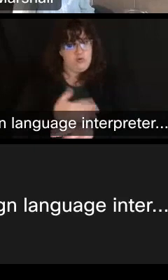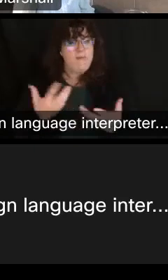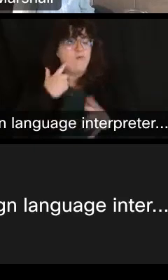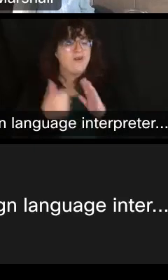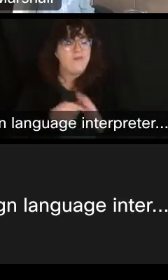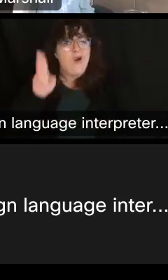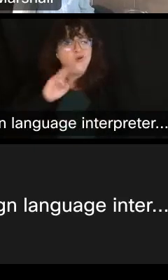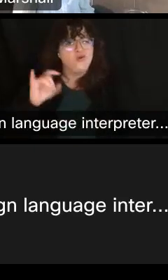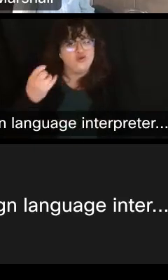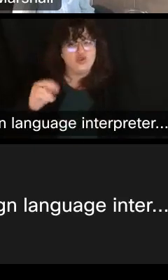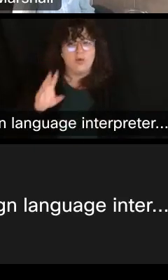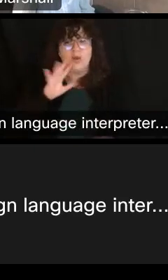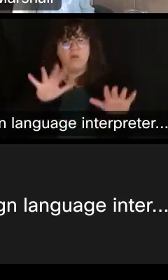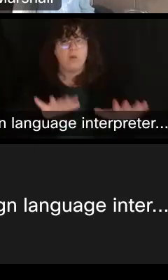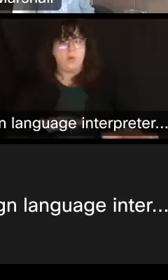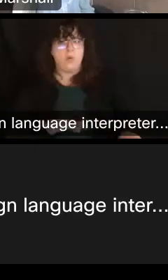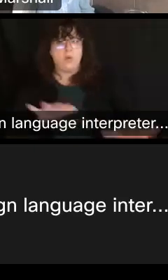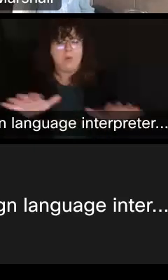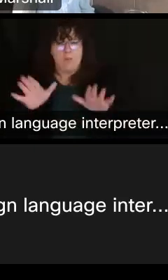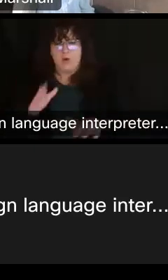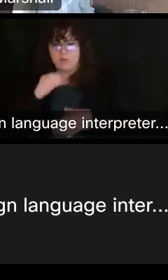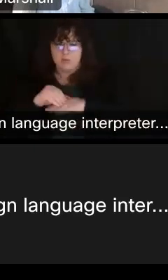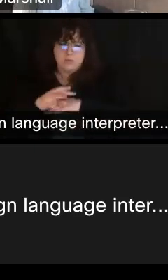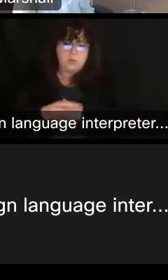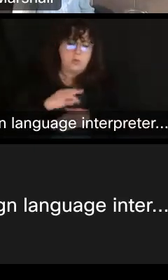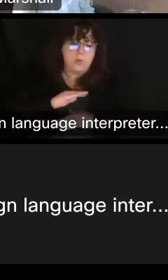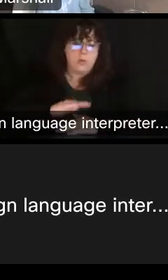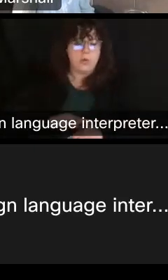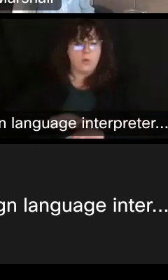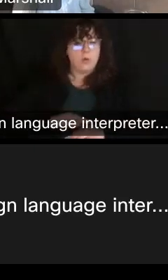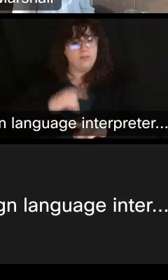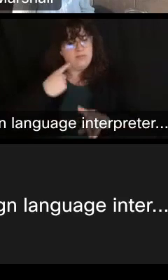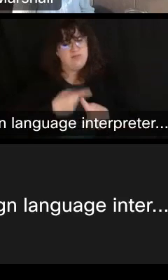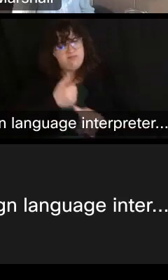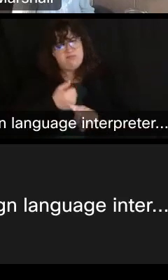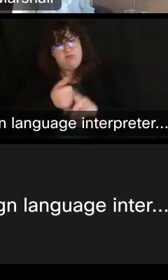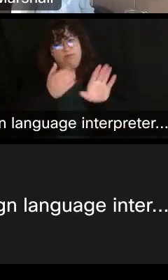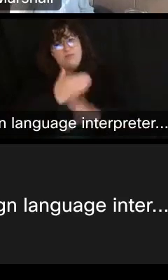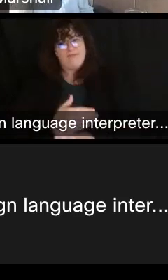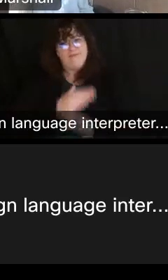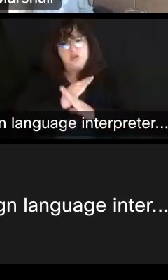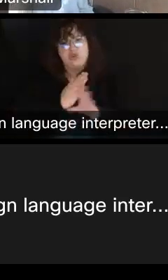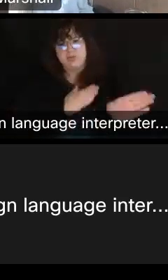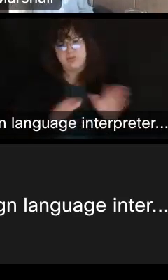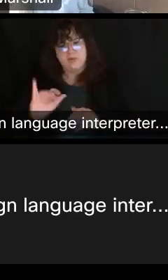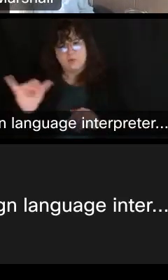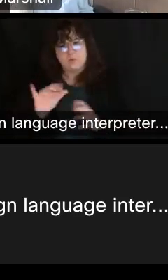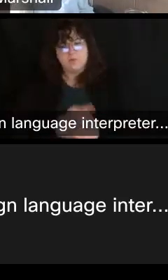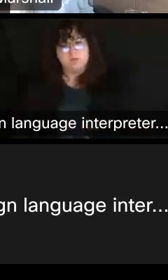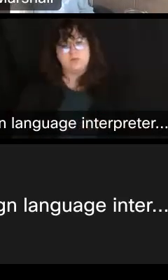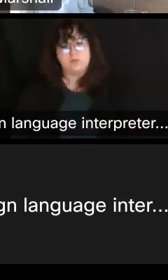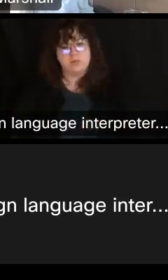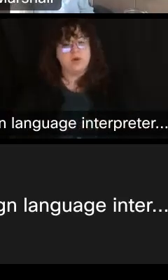influence. This can also serve to be a prevention plan, and then using again the informal supports.